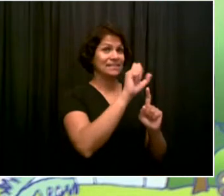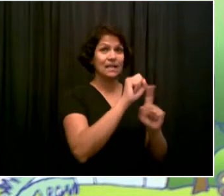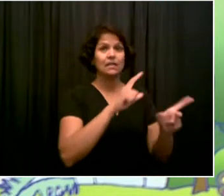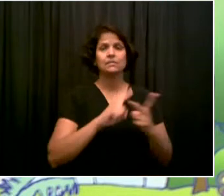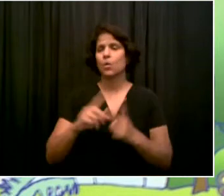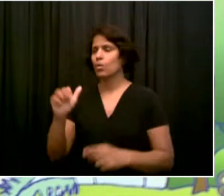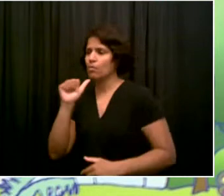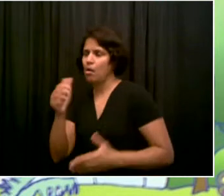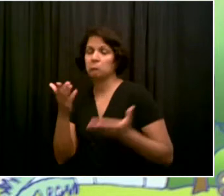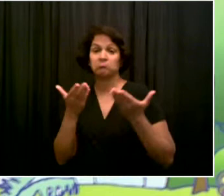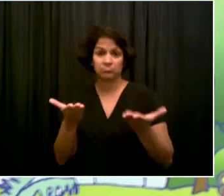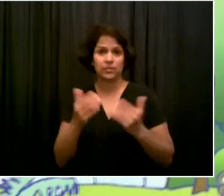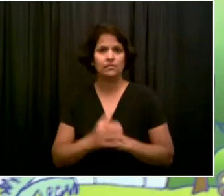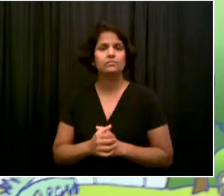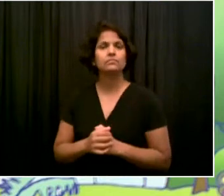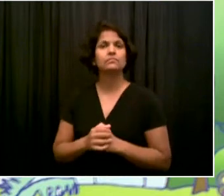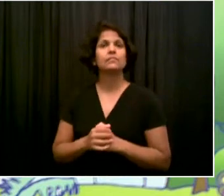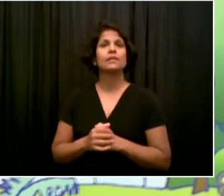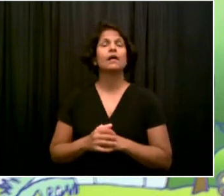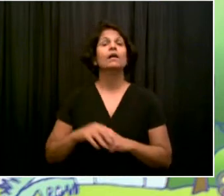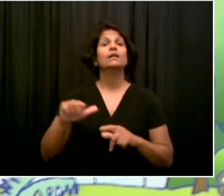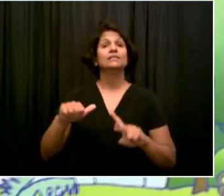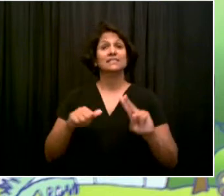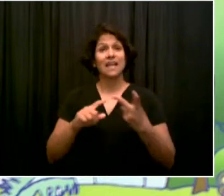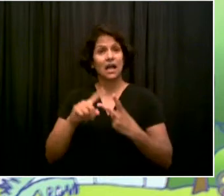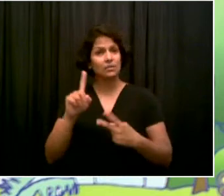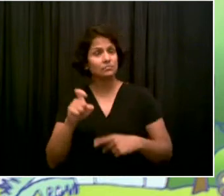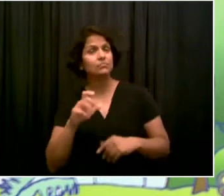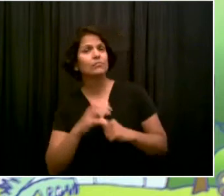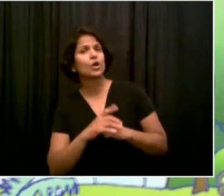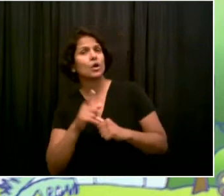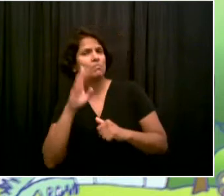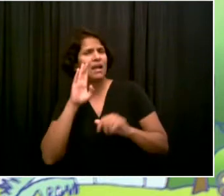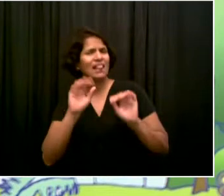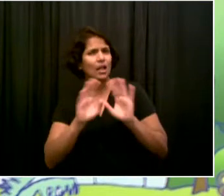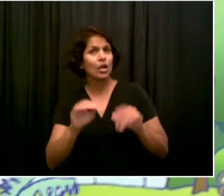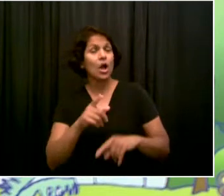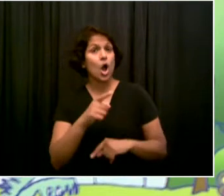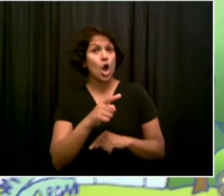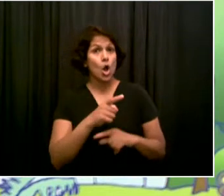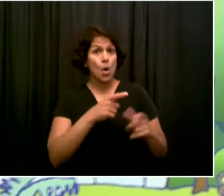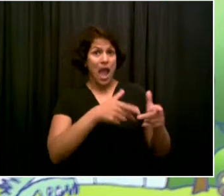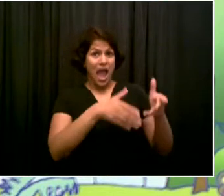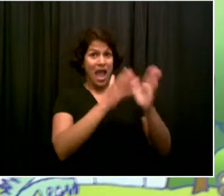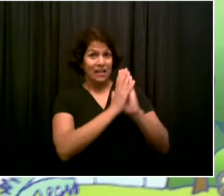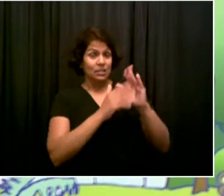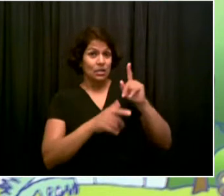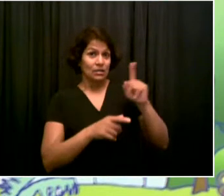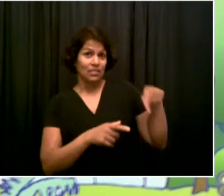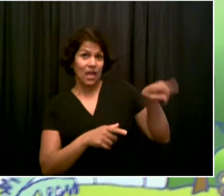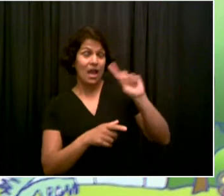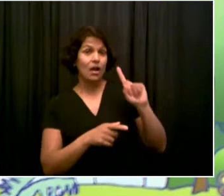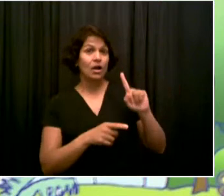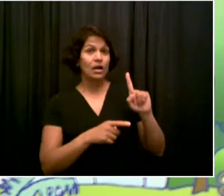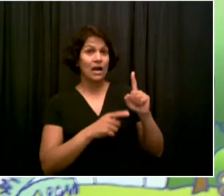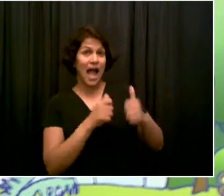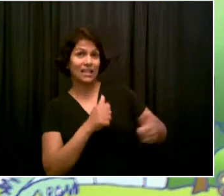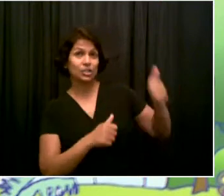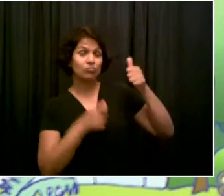CORPORATION IS NOT SUPPORTING